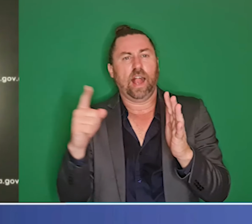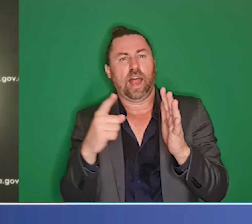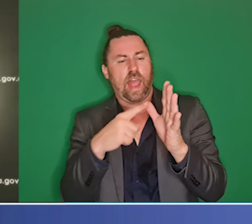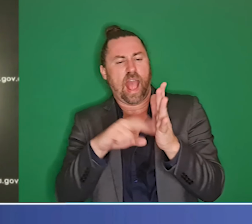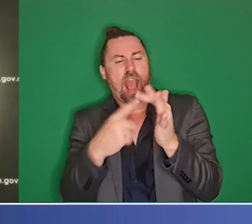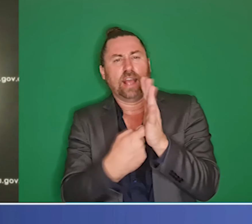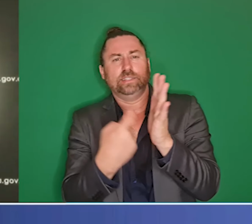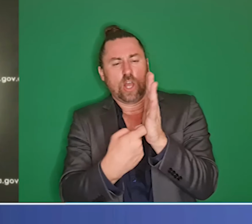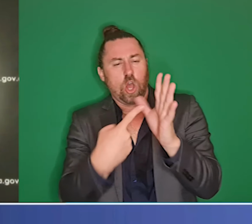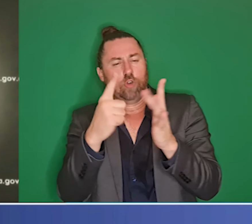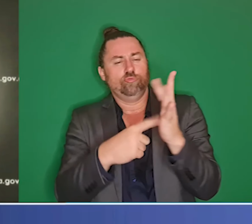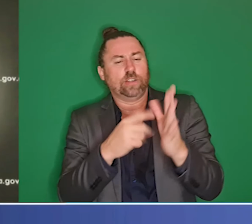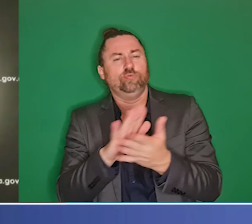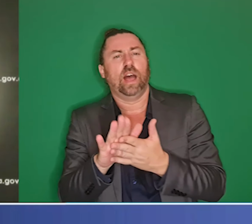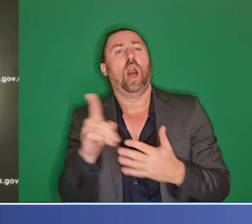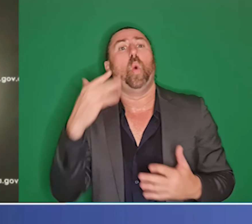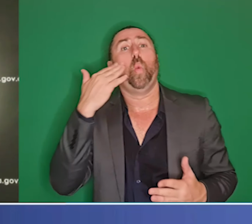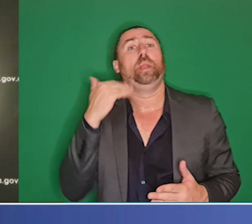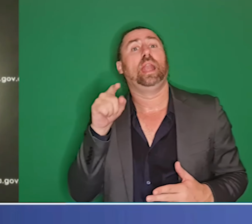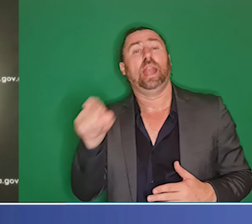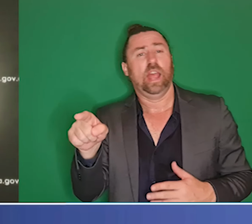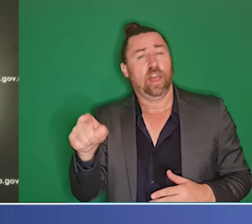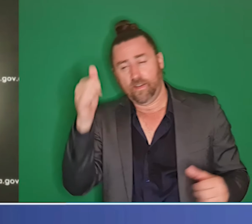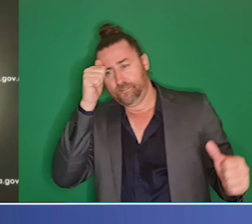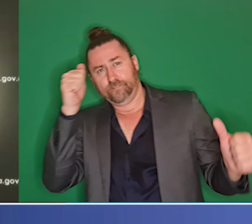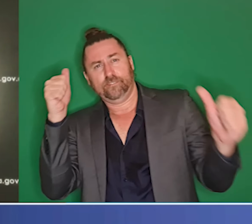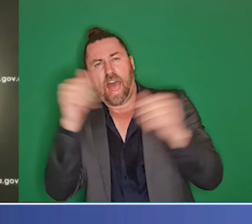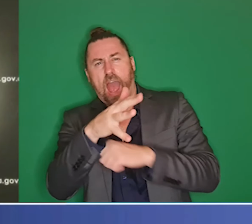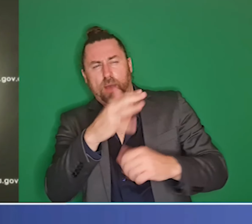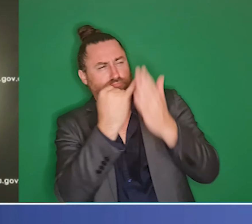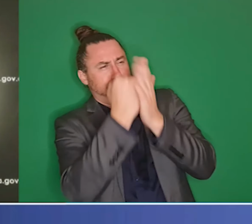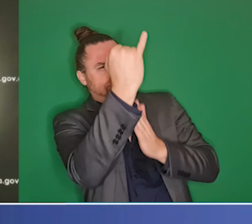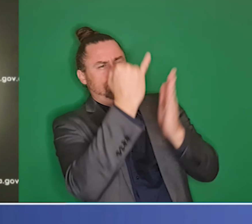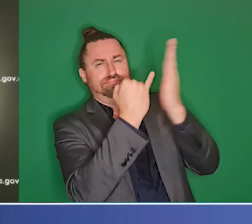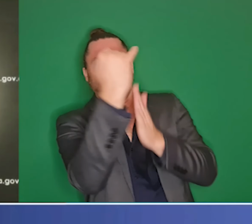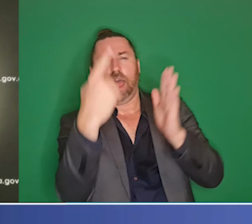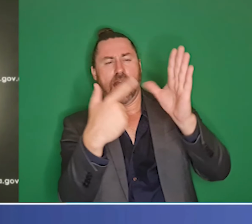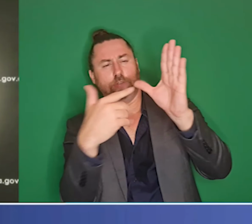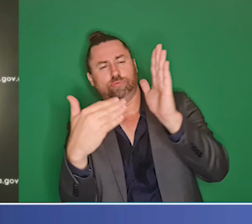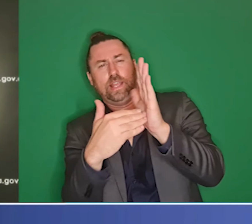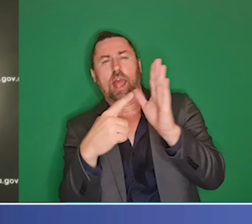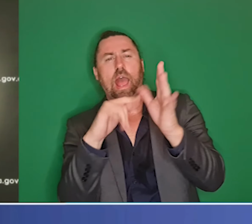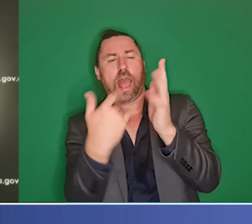who is notorious for her anti-AstraZeneca comments,